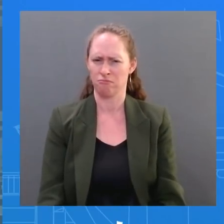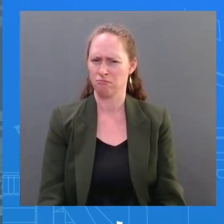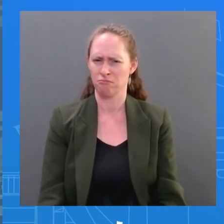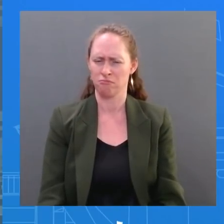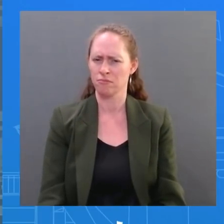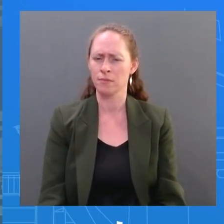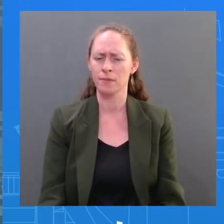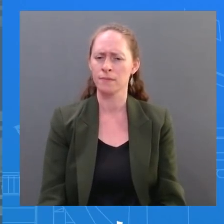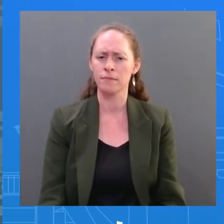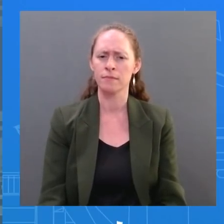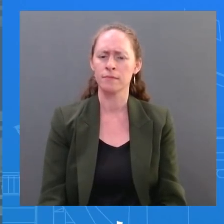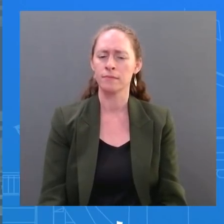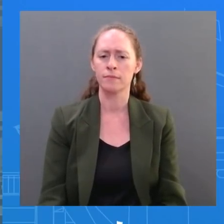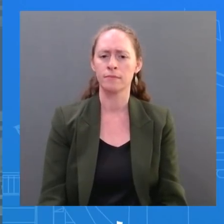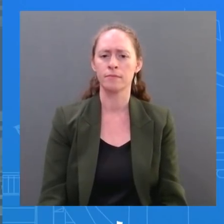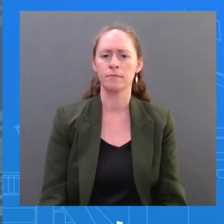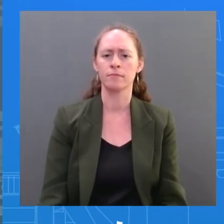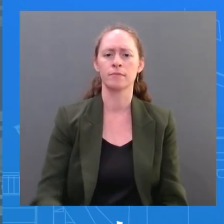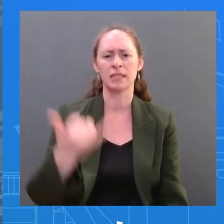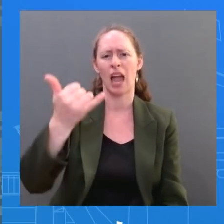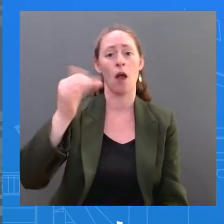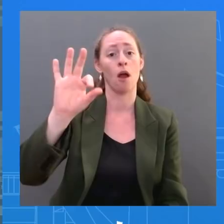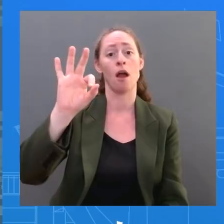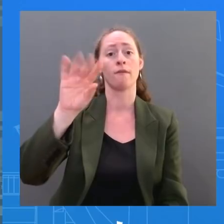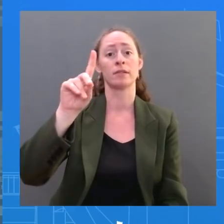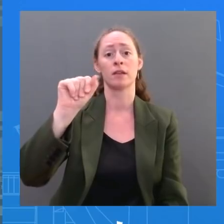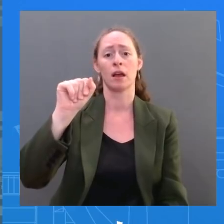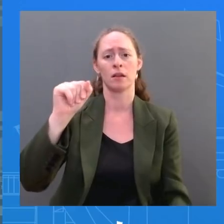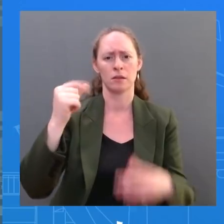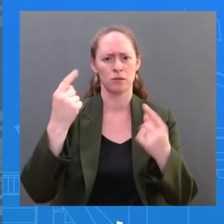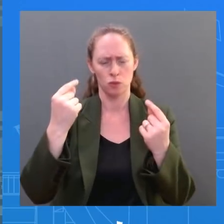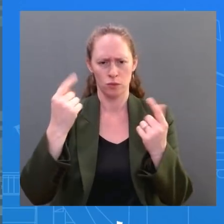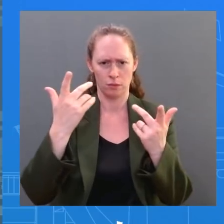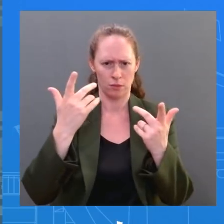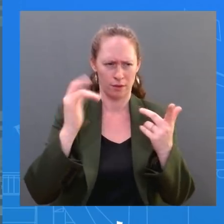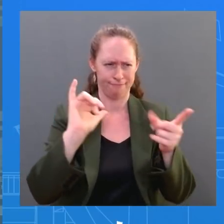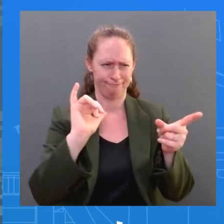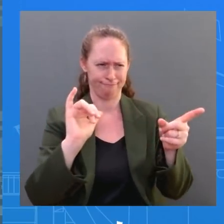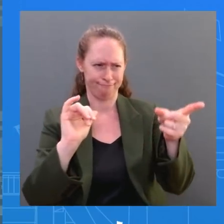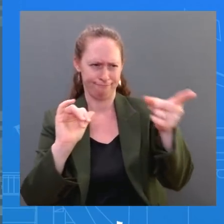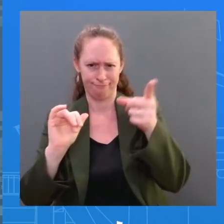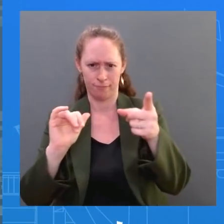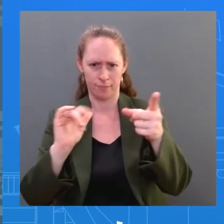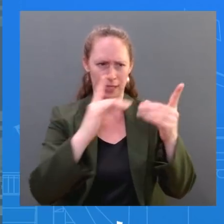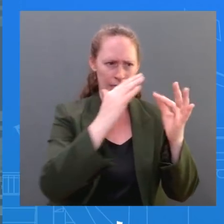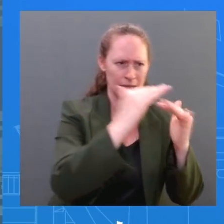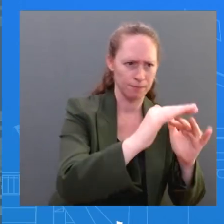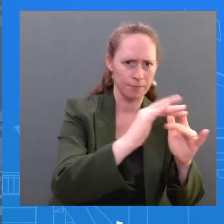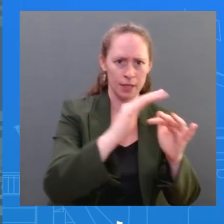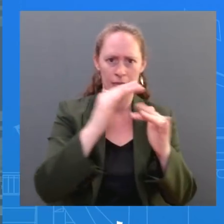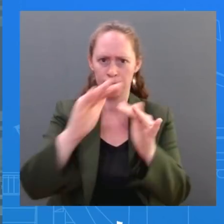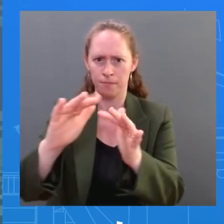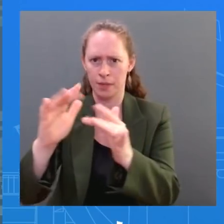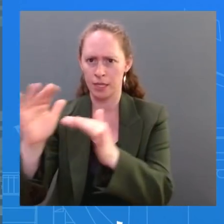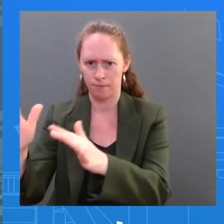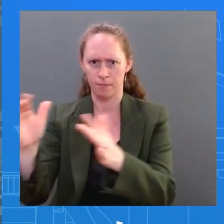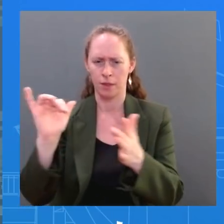and who can dispense and who can prescribe mifepristone. Ms. Jean-Pierre: Okay. Two questions left. Jeff and then -- go ahead.